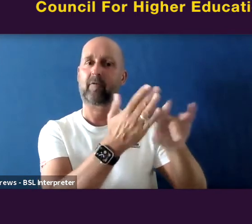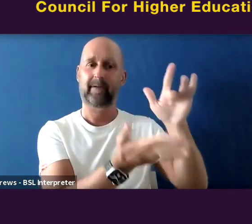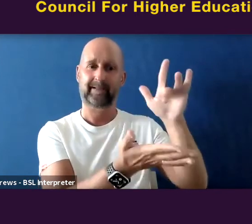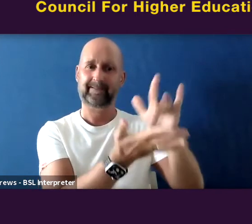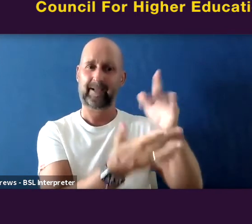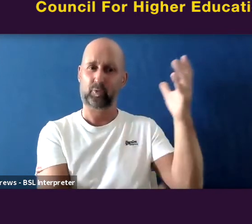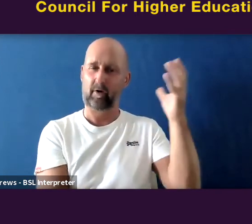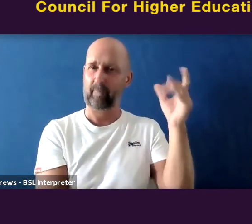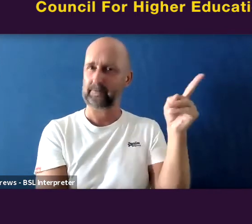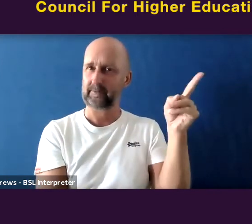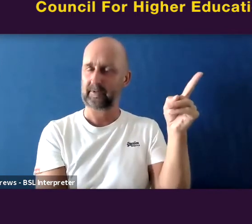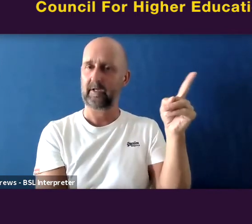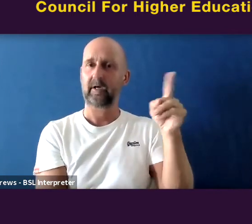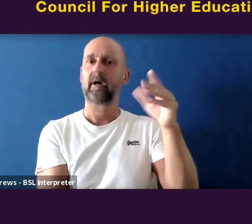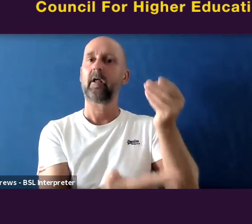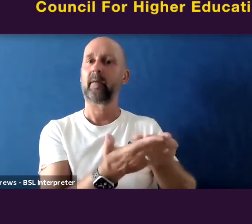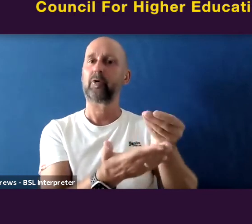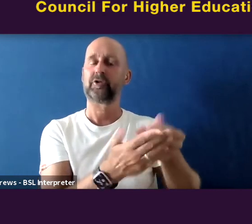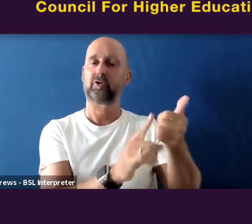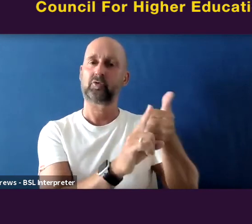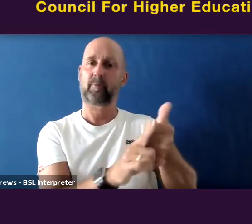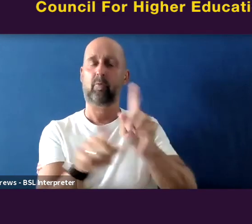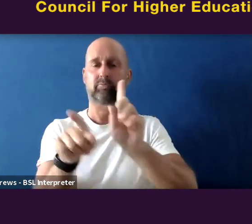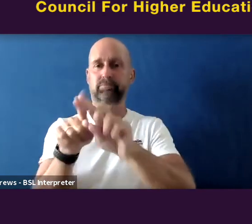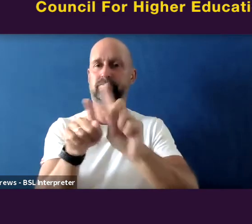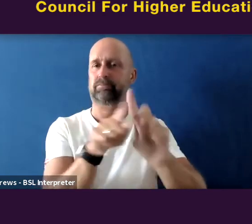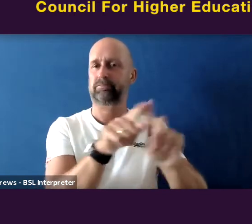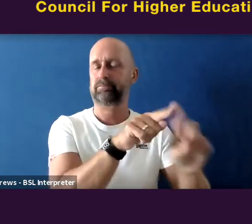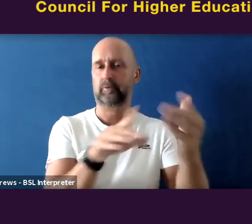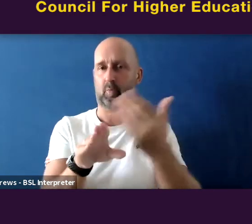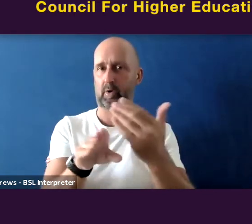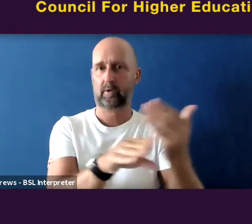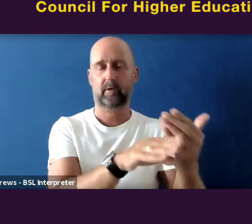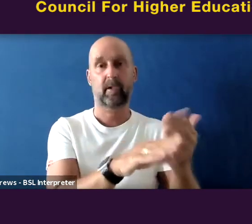and that budget is used to support an array of activities, from providing additional